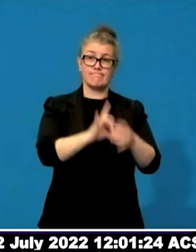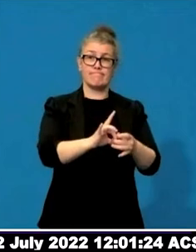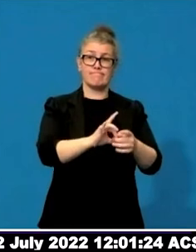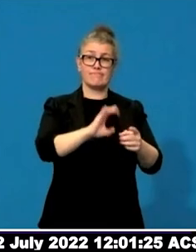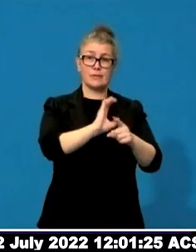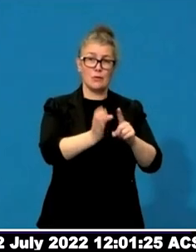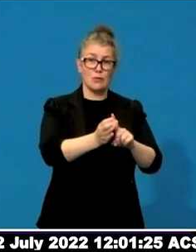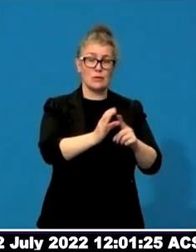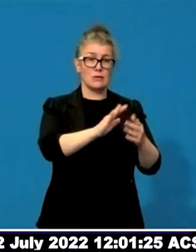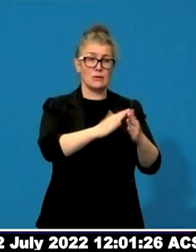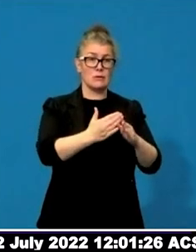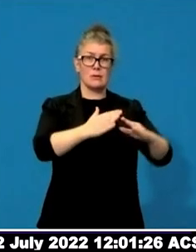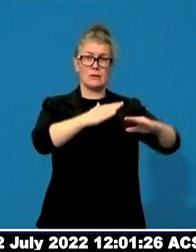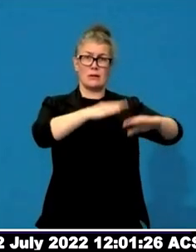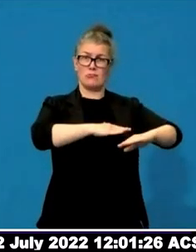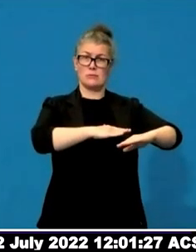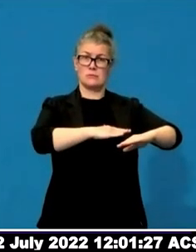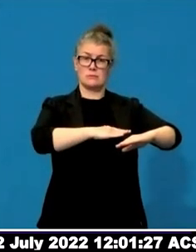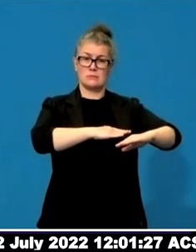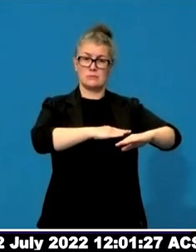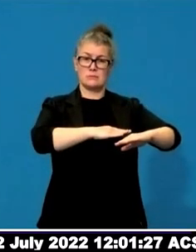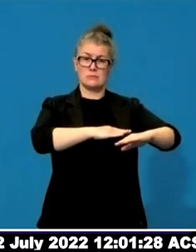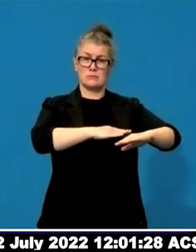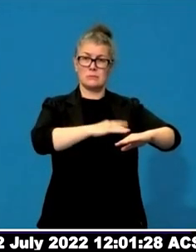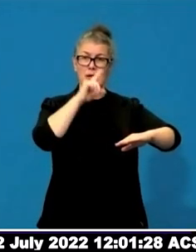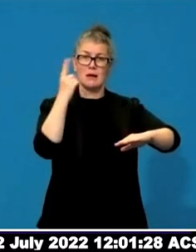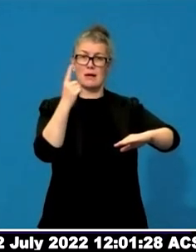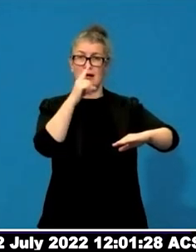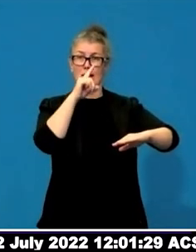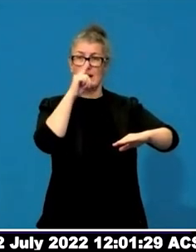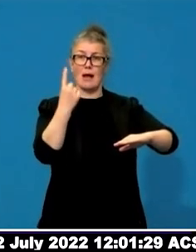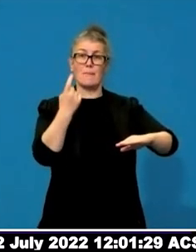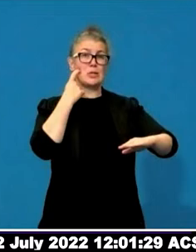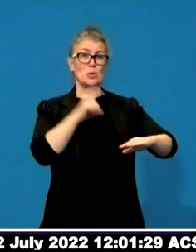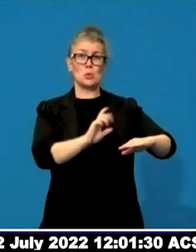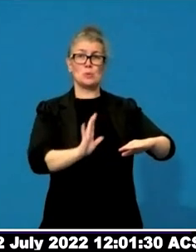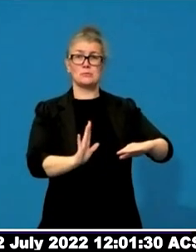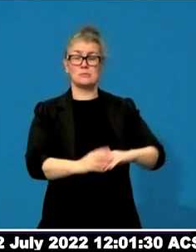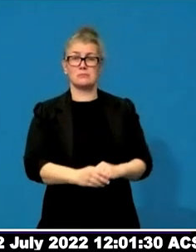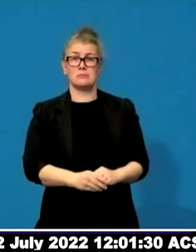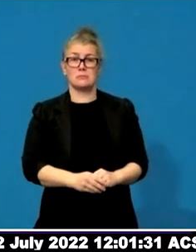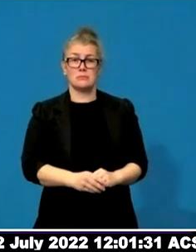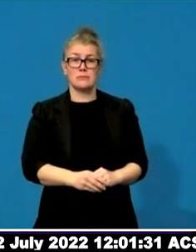cannot be overstated. And there's - there's people that you will be talking to